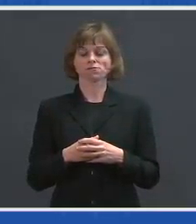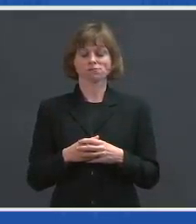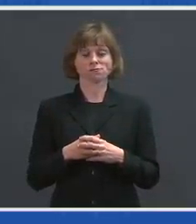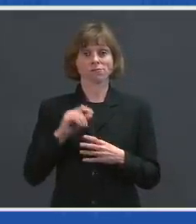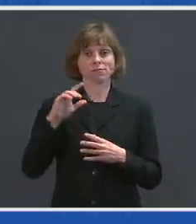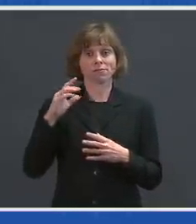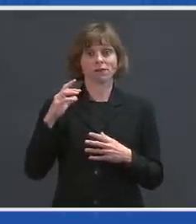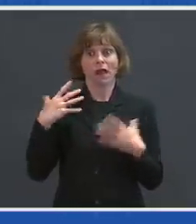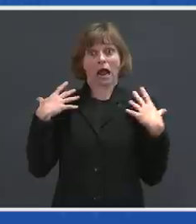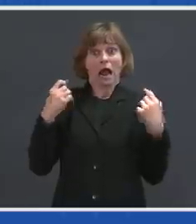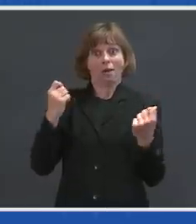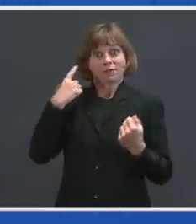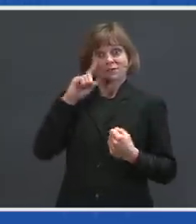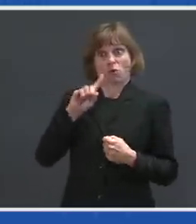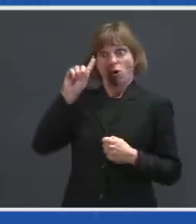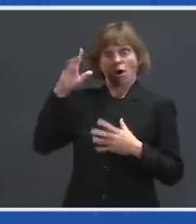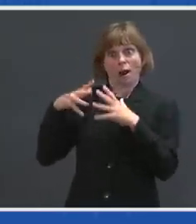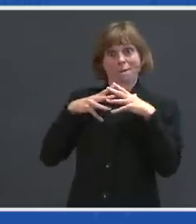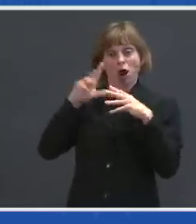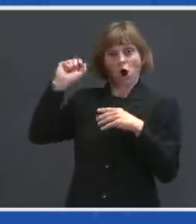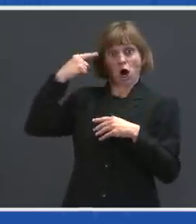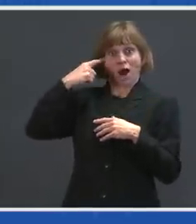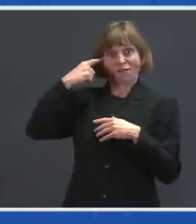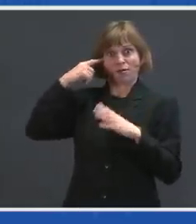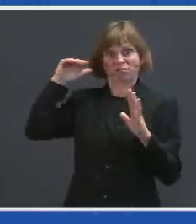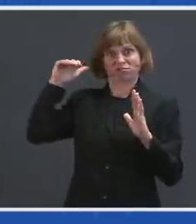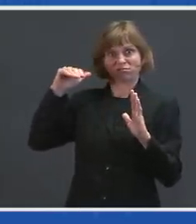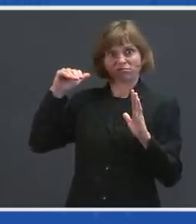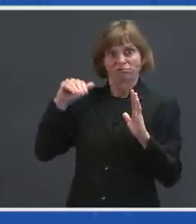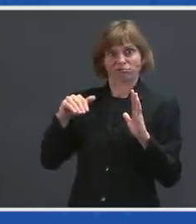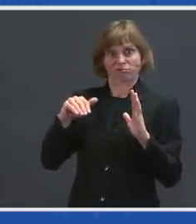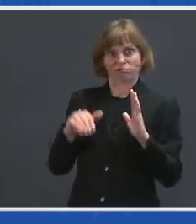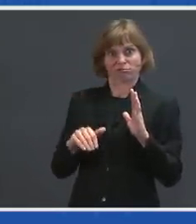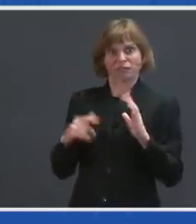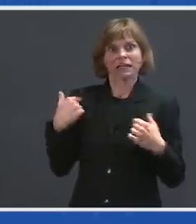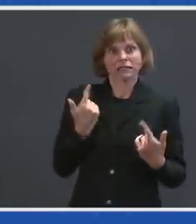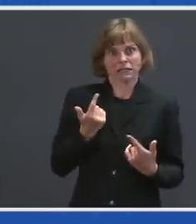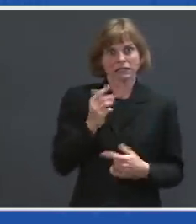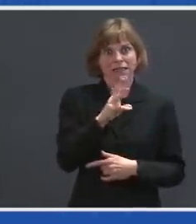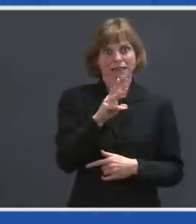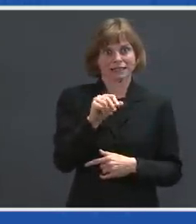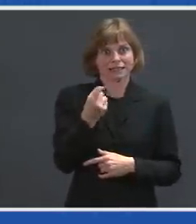since the late '60s to what it is now. And many of you remember that in 2009,